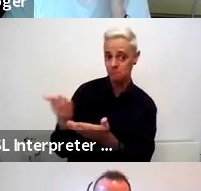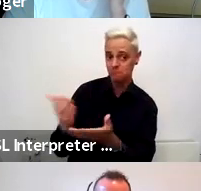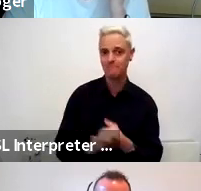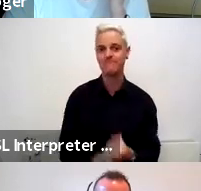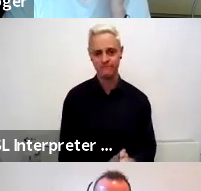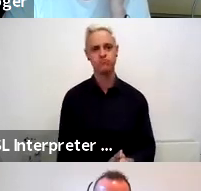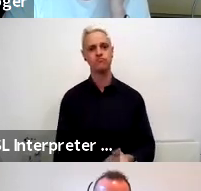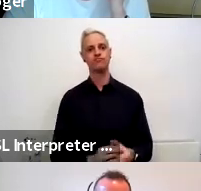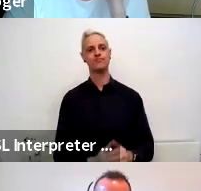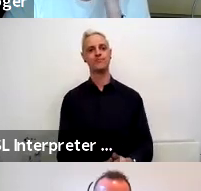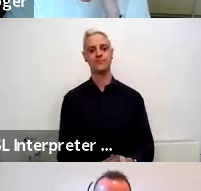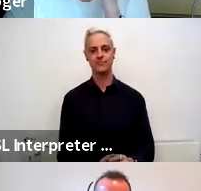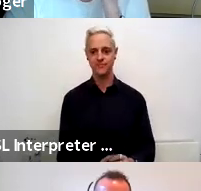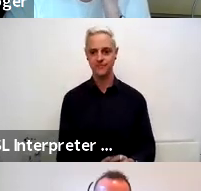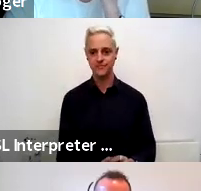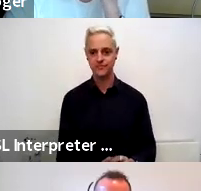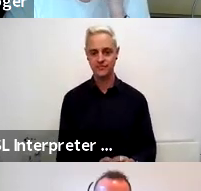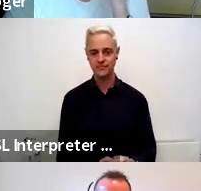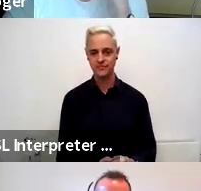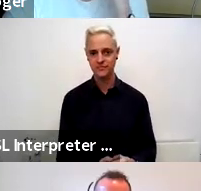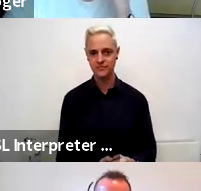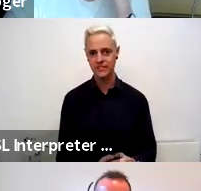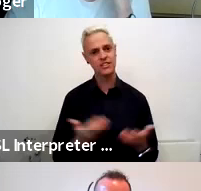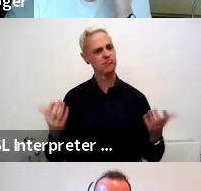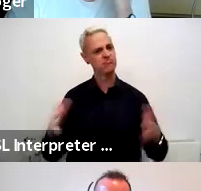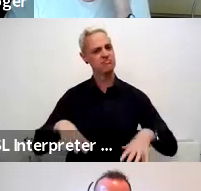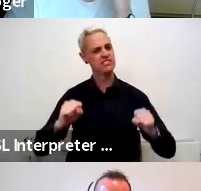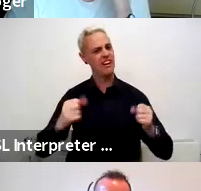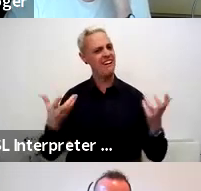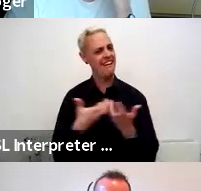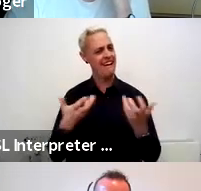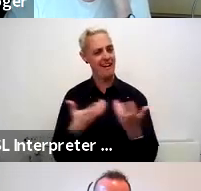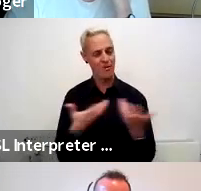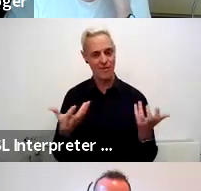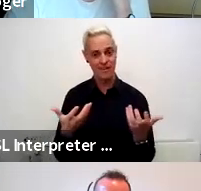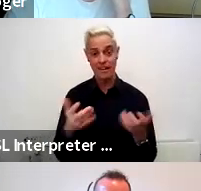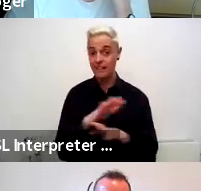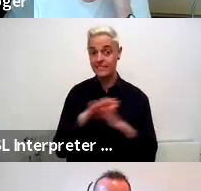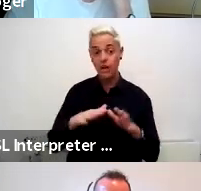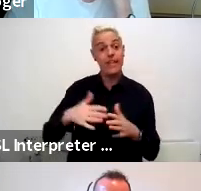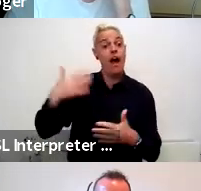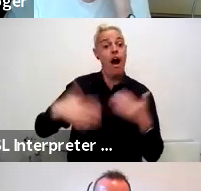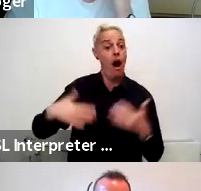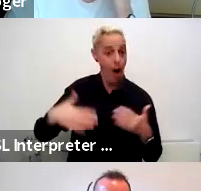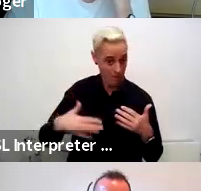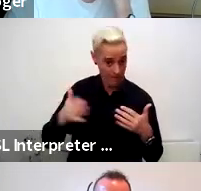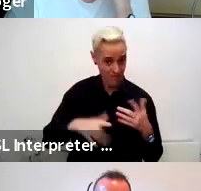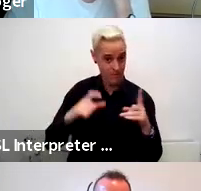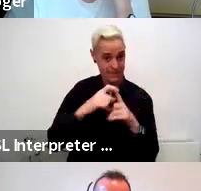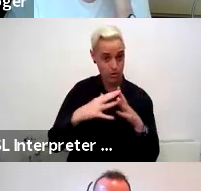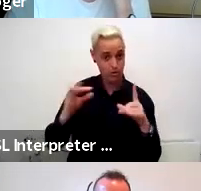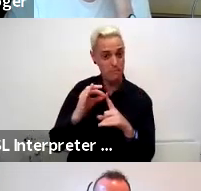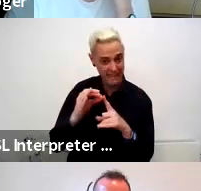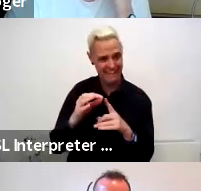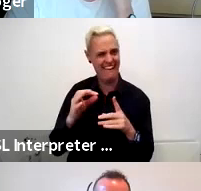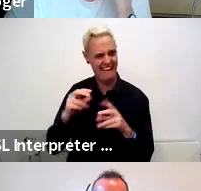Yeah, absolutely. I think the key, the key stopping point is to. It's not just harm that's caused by the DWP and backup assessments.